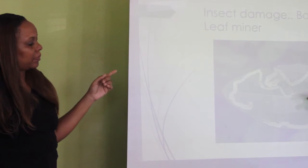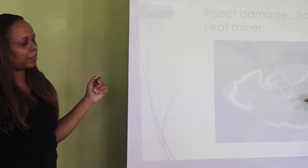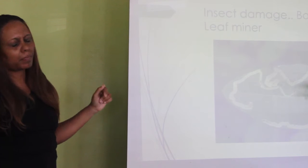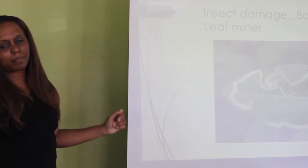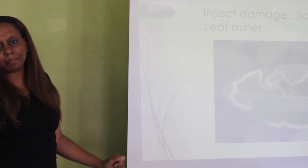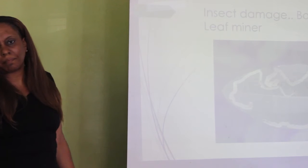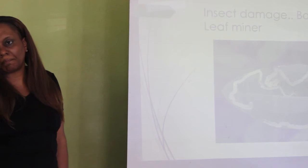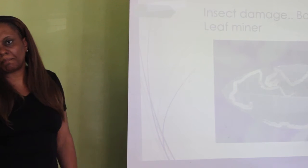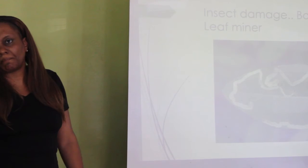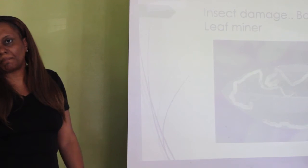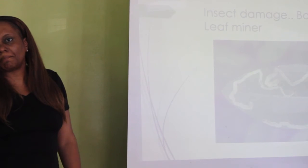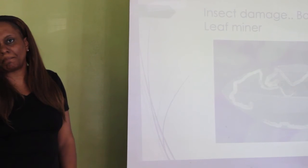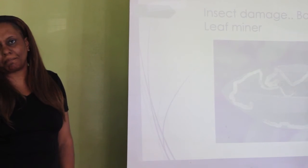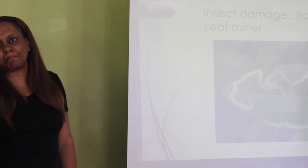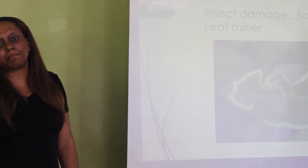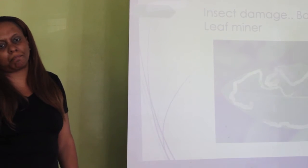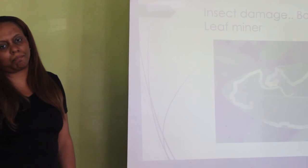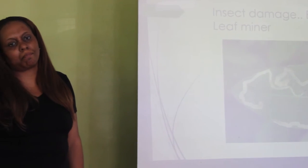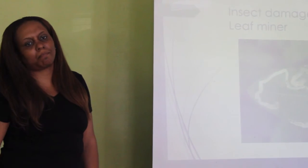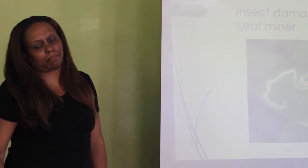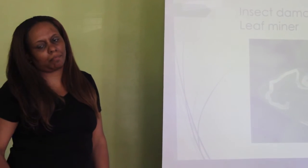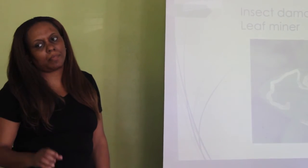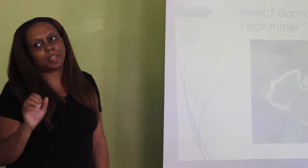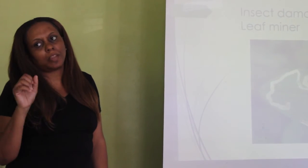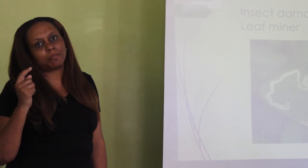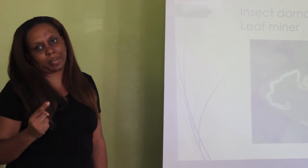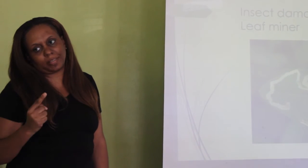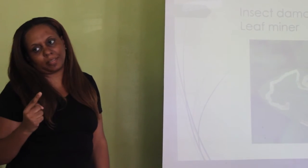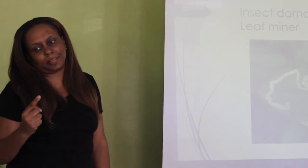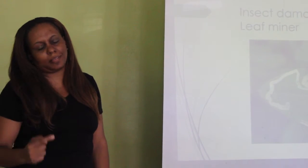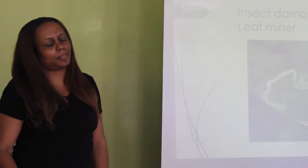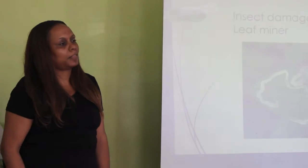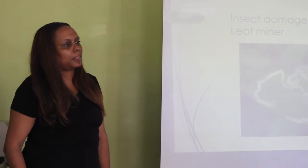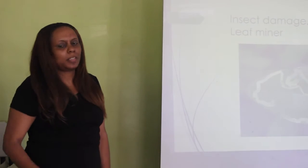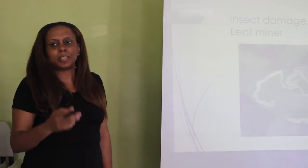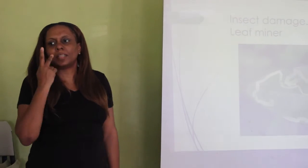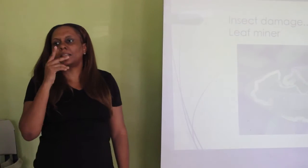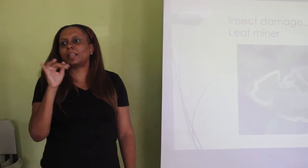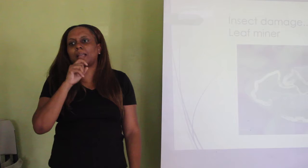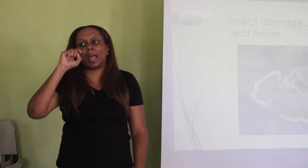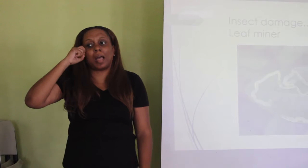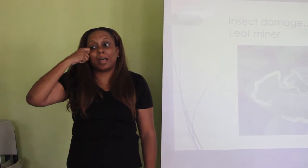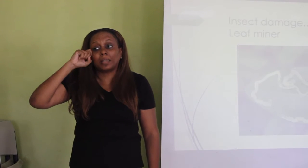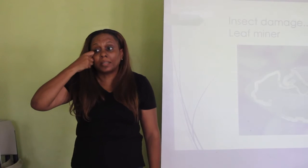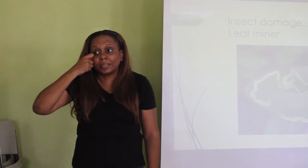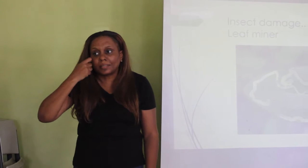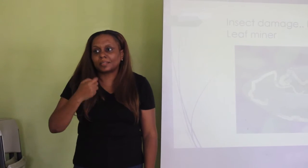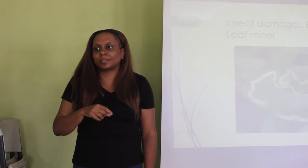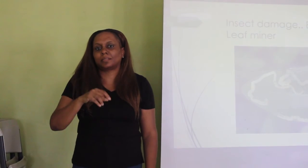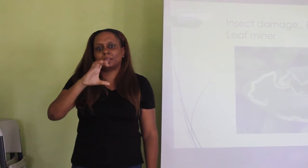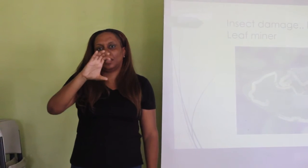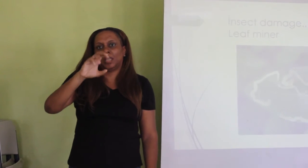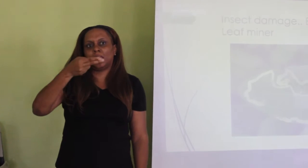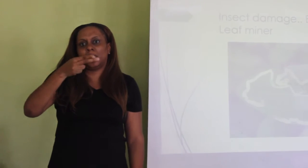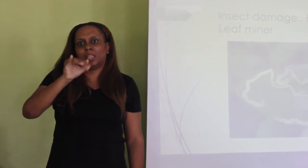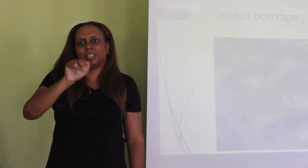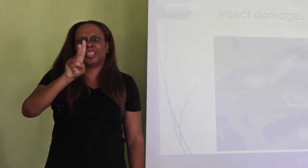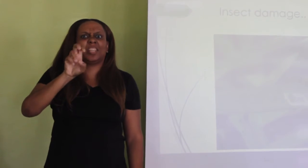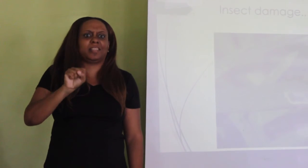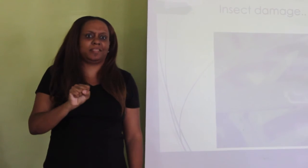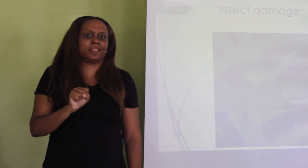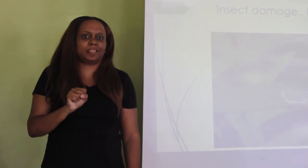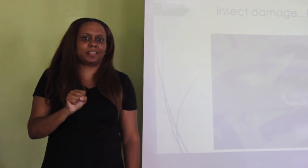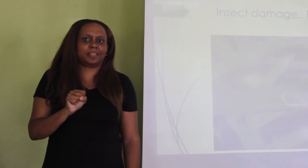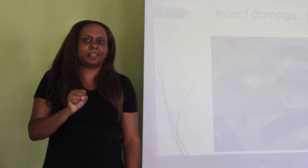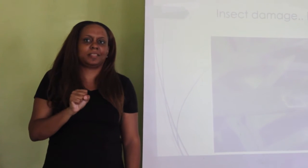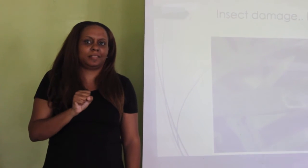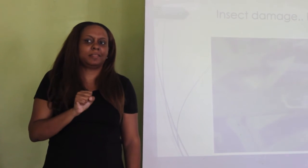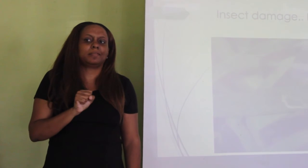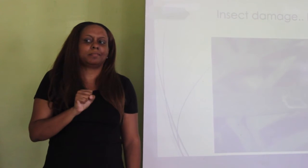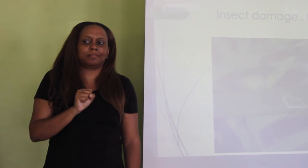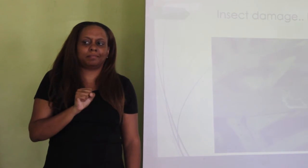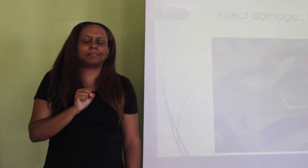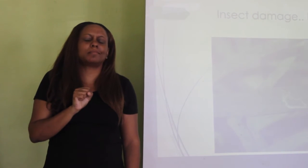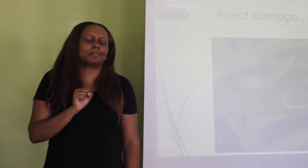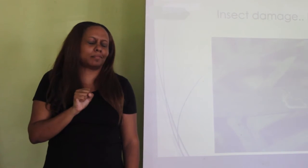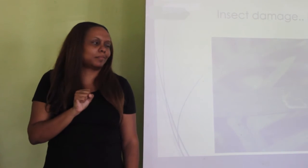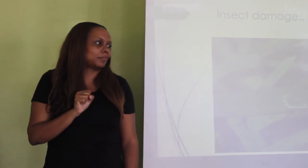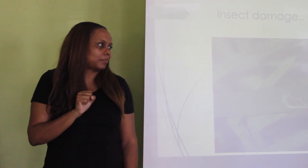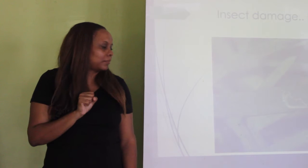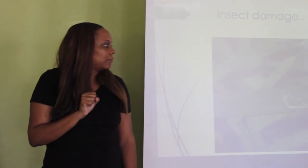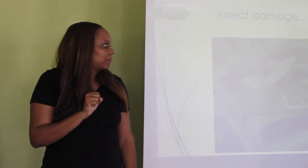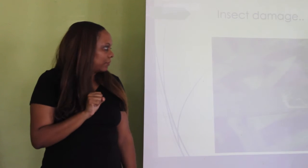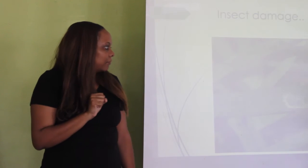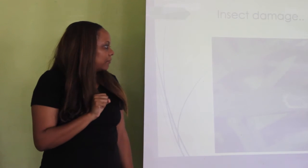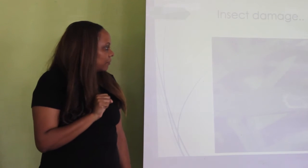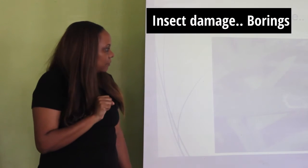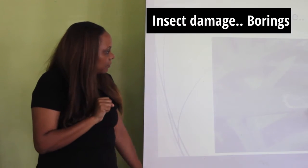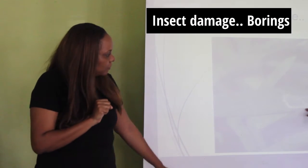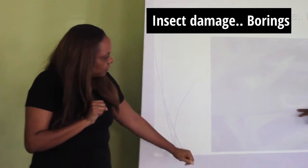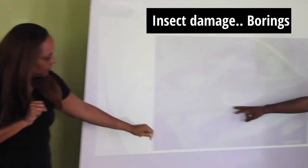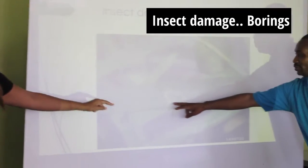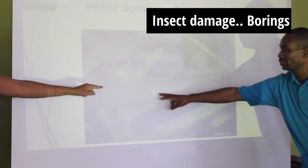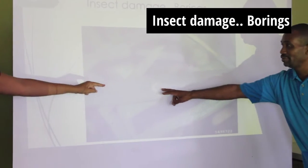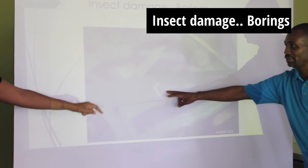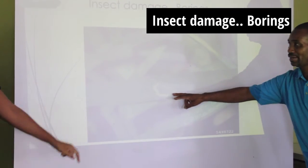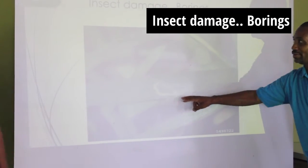and they keep moving you normally say onion chai okay so you see a child here